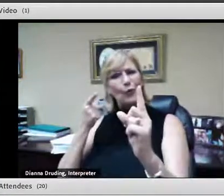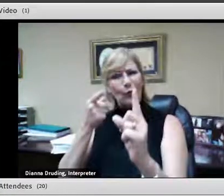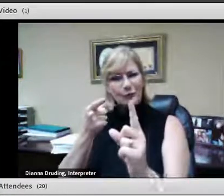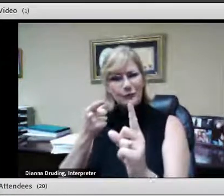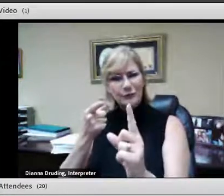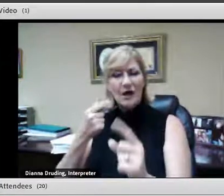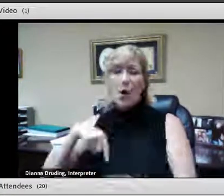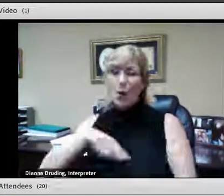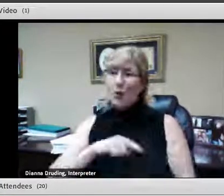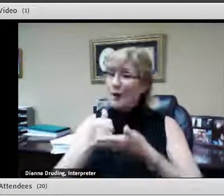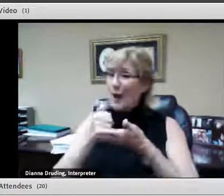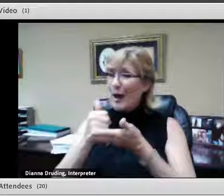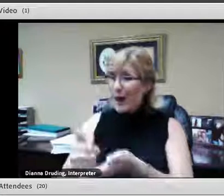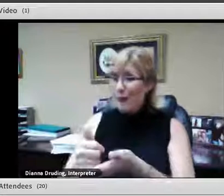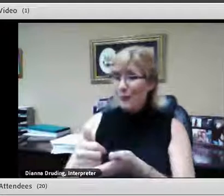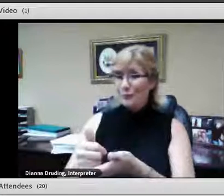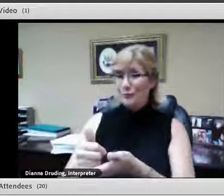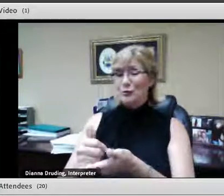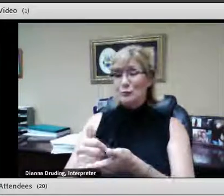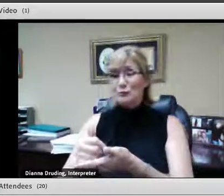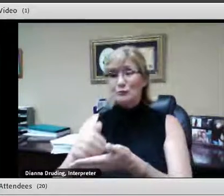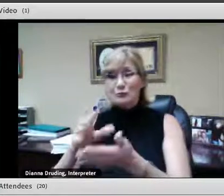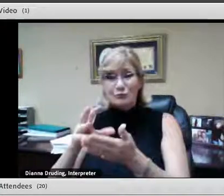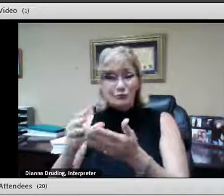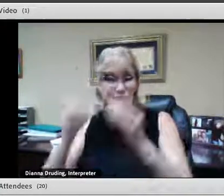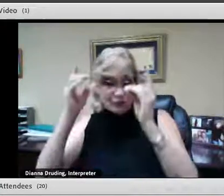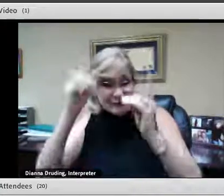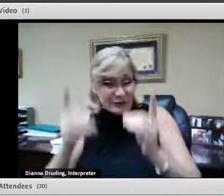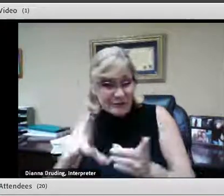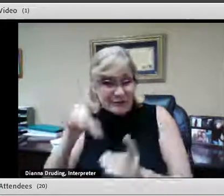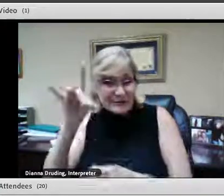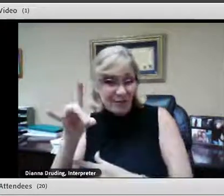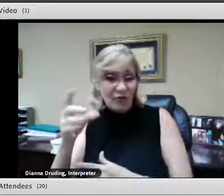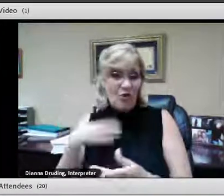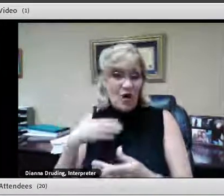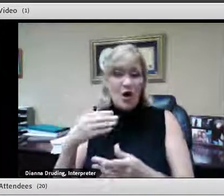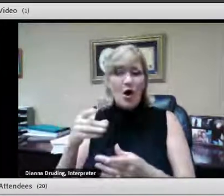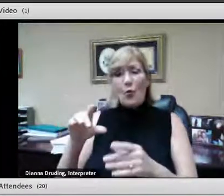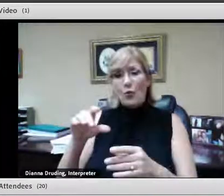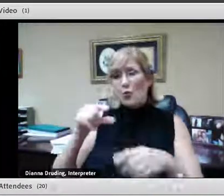We're going to help you make an argument that quality STEAM activities and learning are essential.